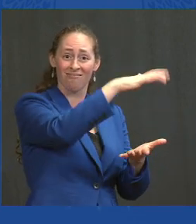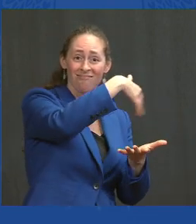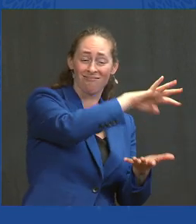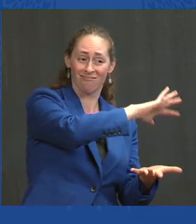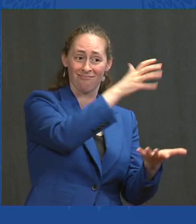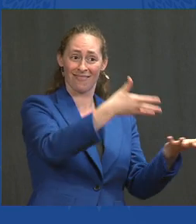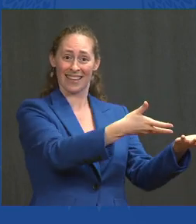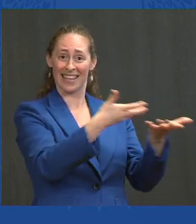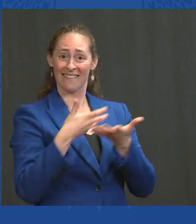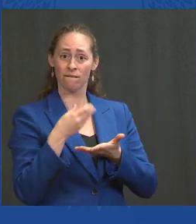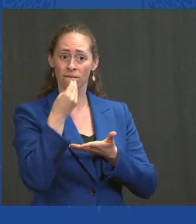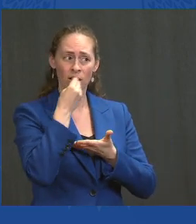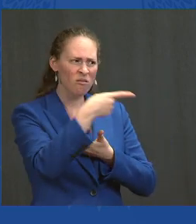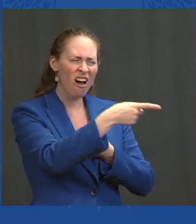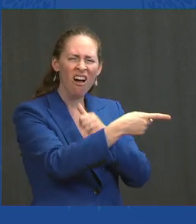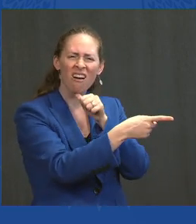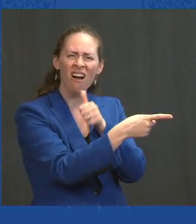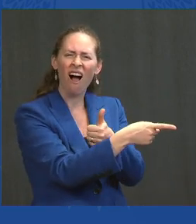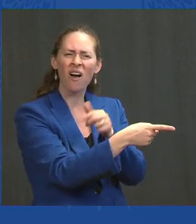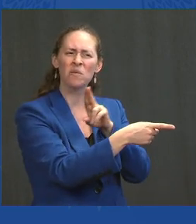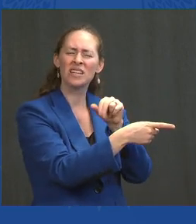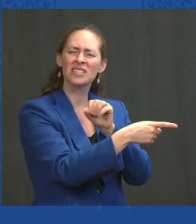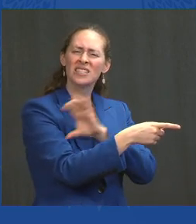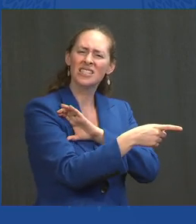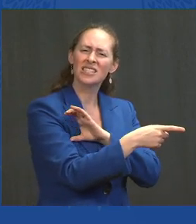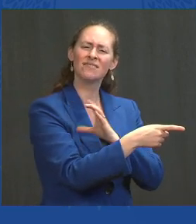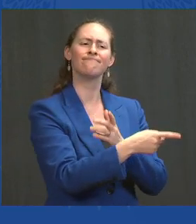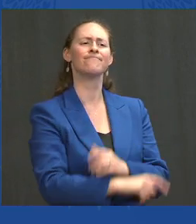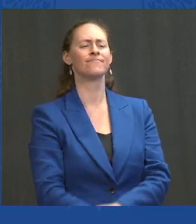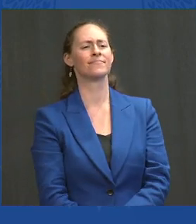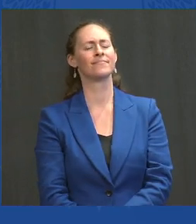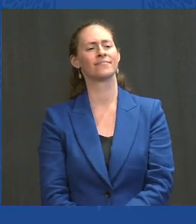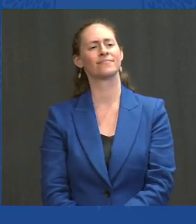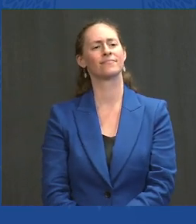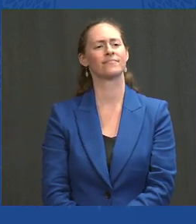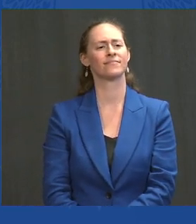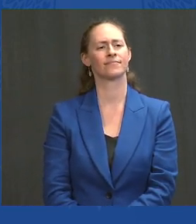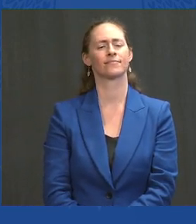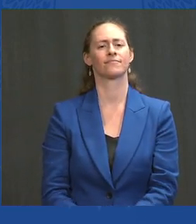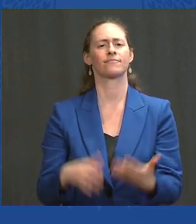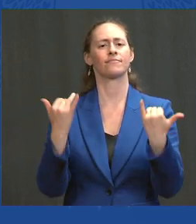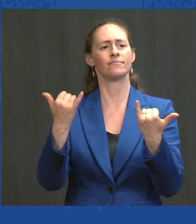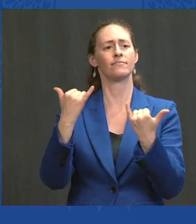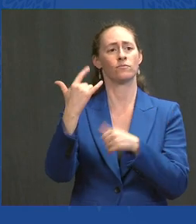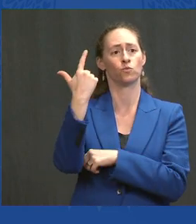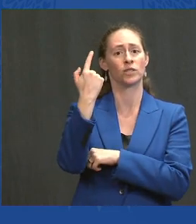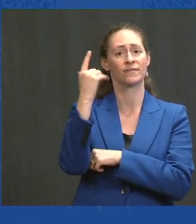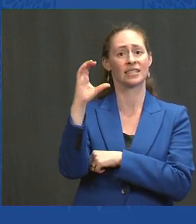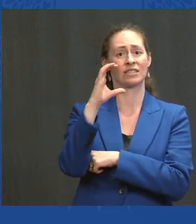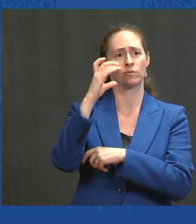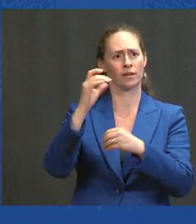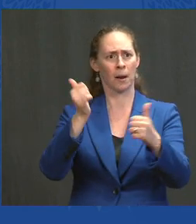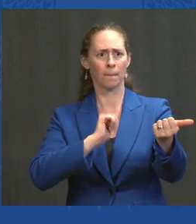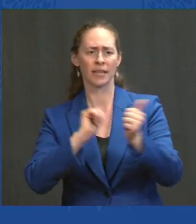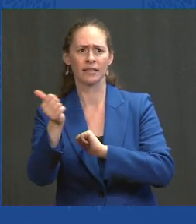Folks, in the competition for the 21st century, we need an immigration system that both reflects our values